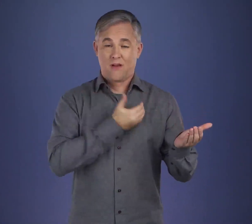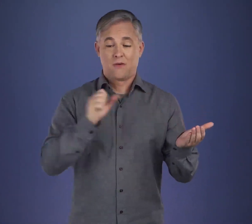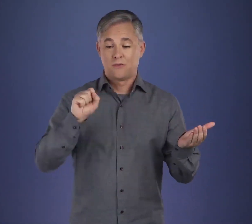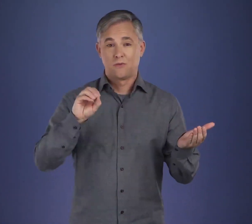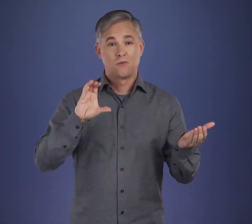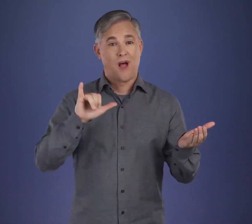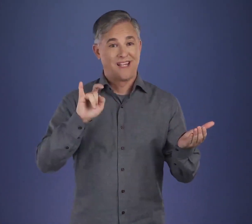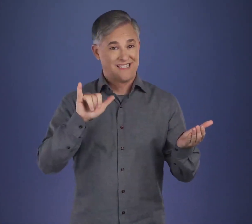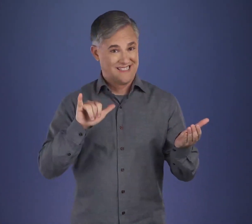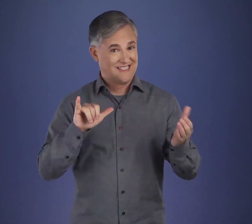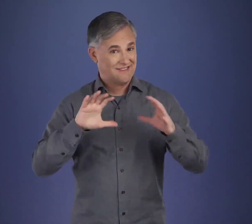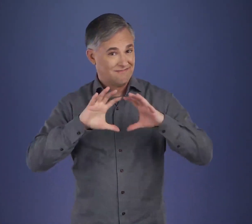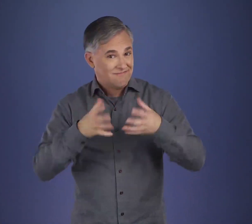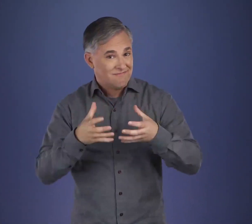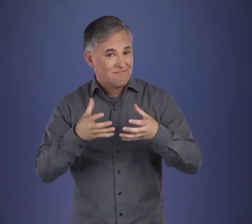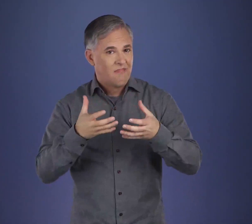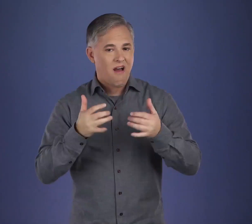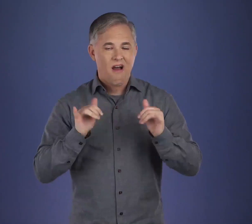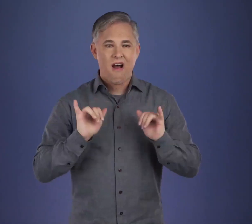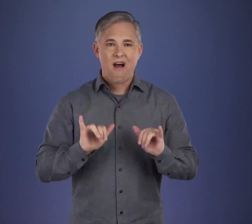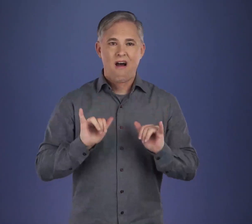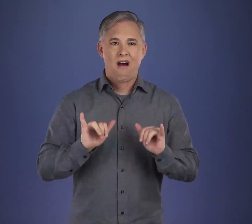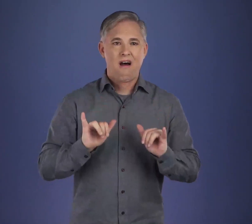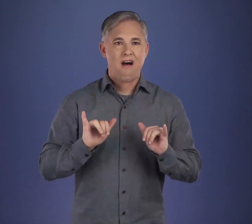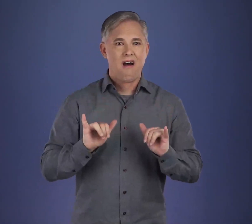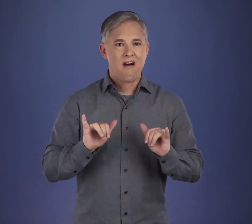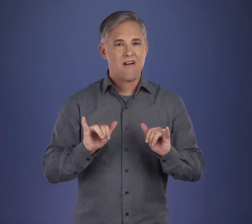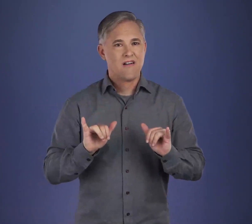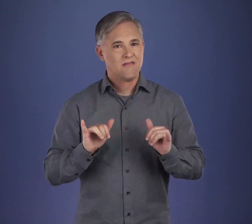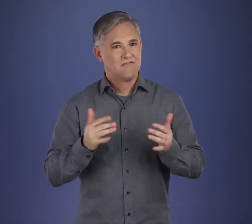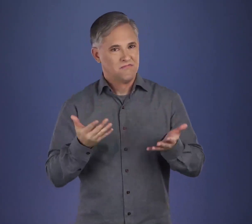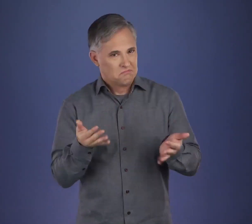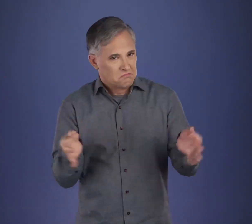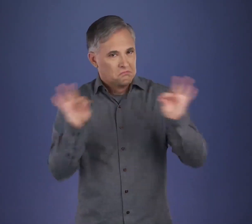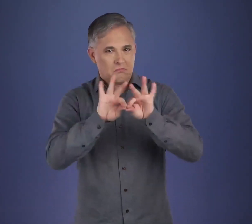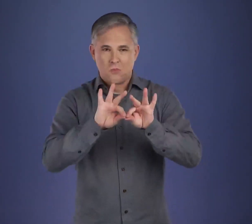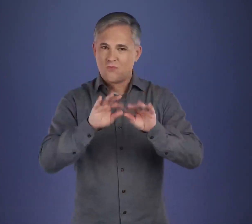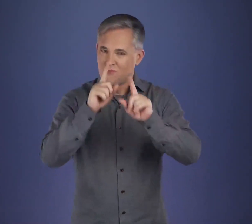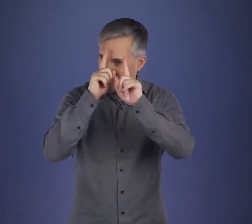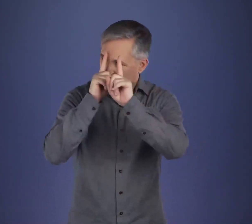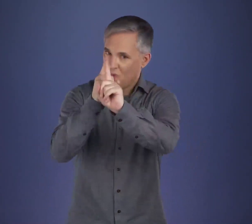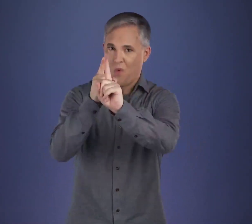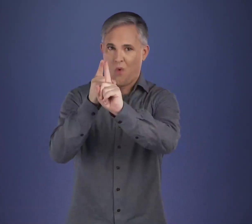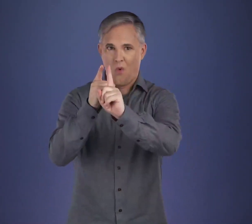to carry the A.A. message to those who don’t know there’s a way out.